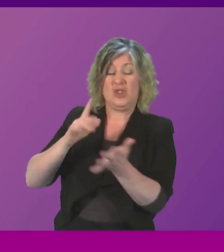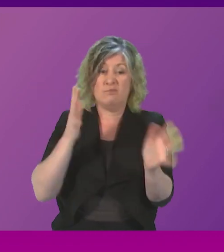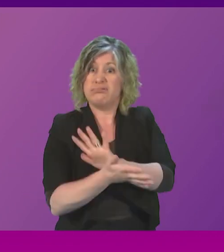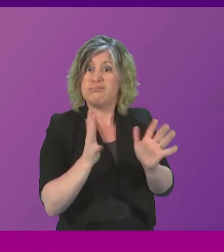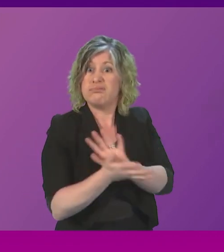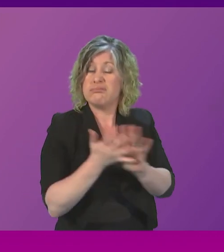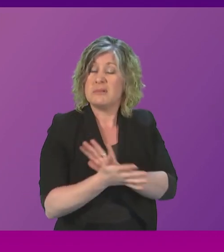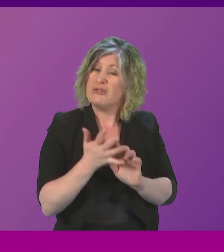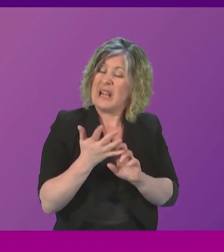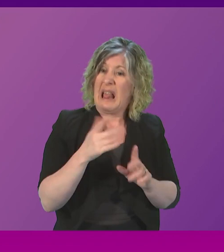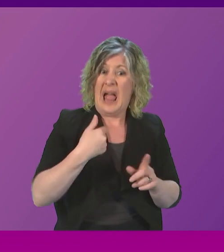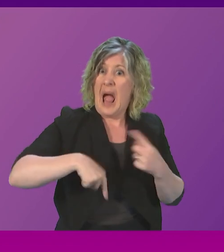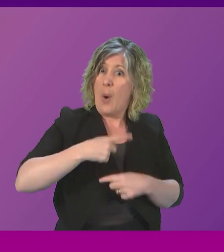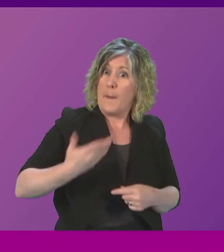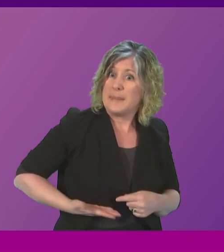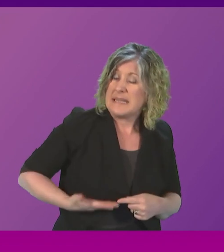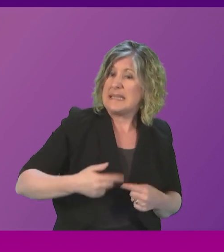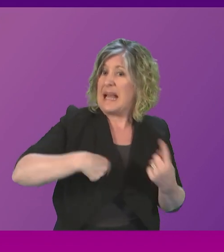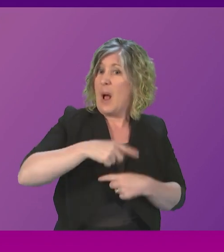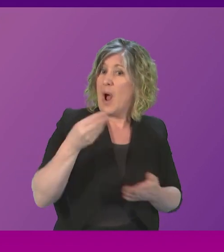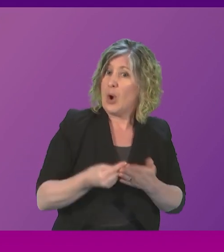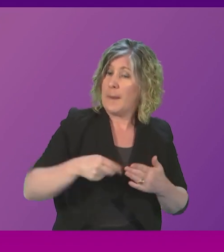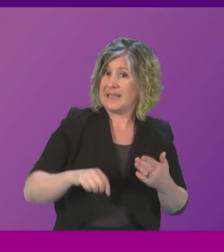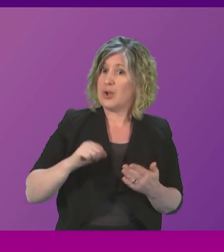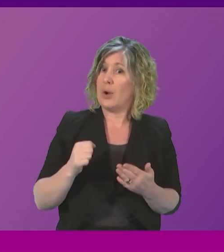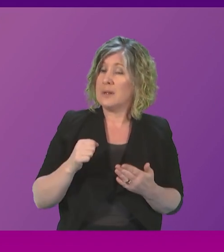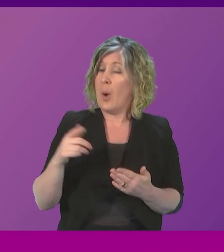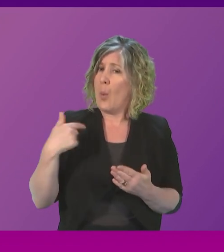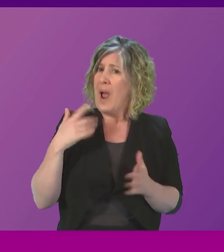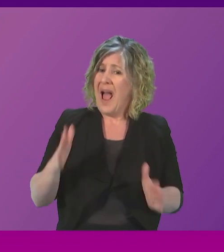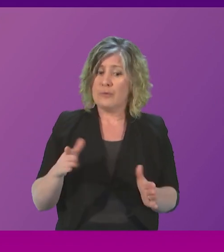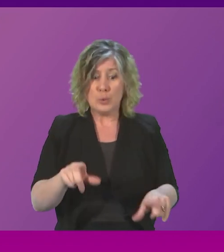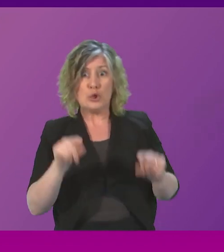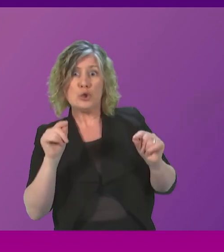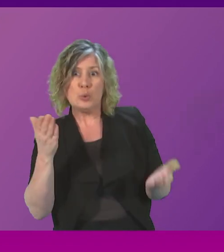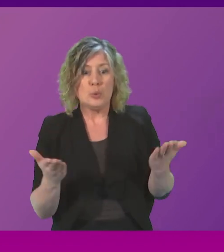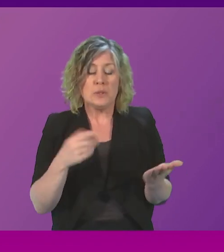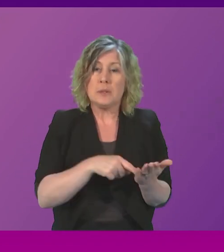There does not have to be a choice between growing our tax base—our revenue base—and